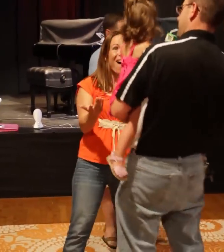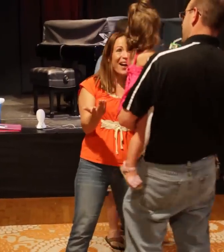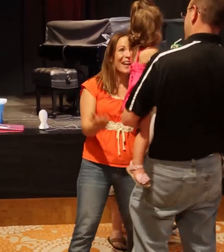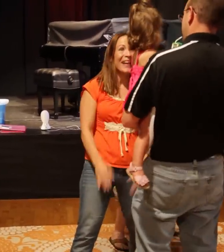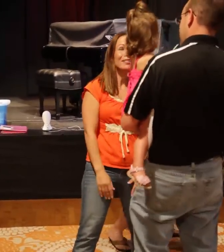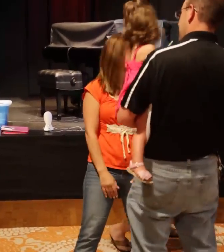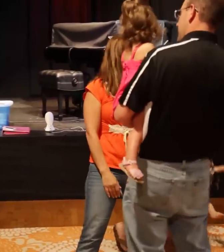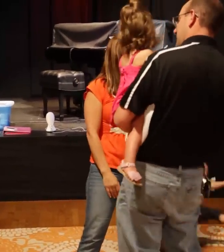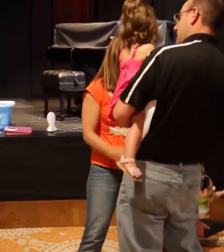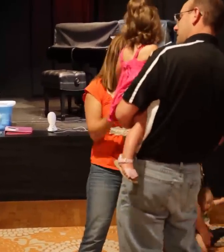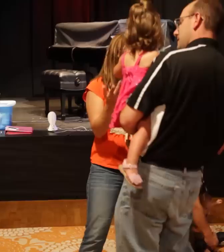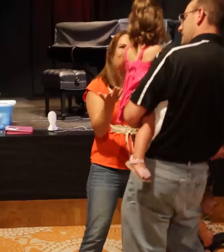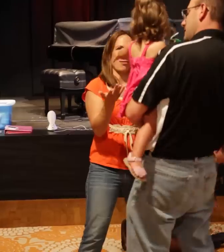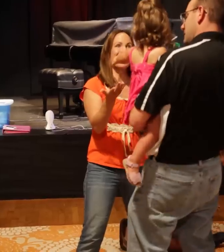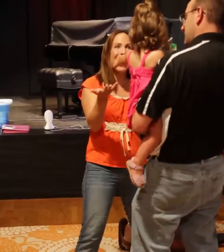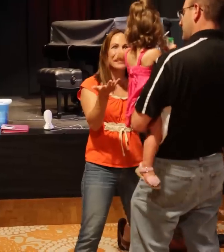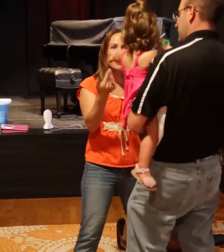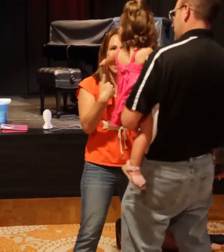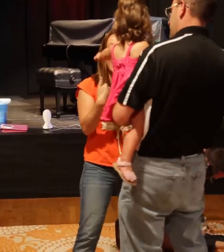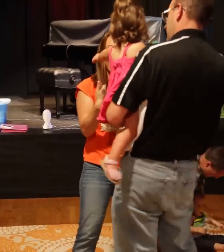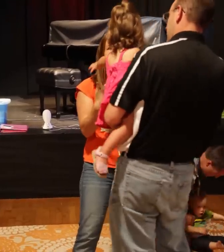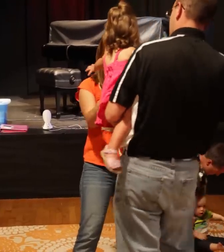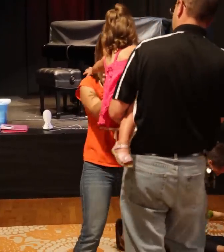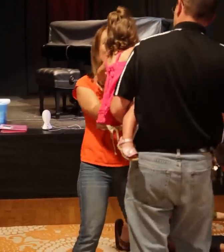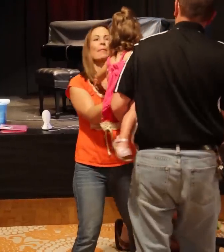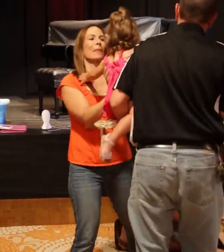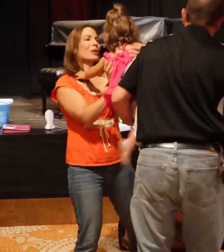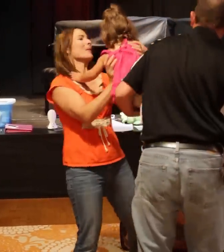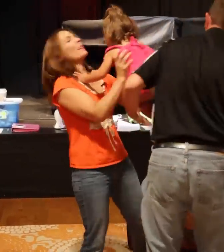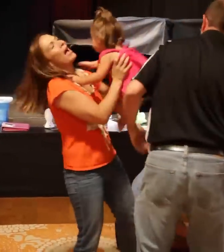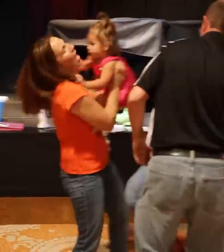She keeps saying Rachel. She's like I know. Yes, yeah, yes, come here! Sure!